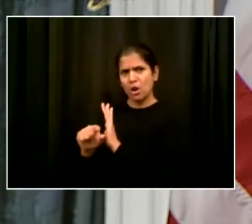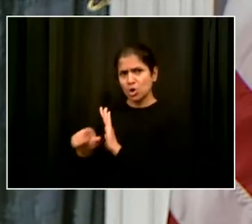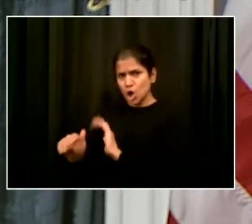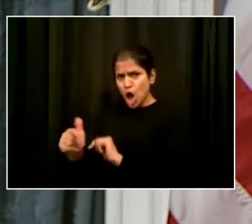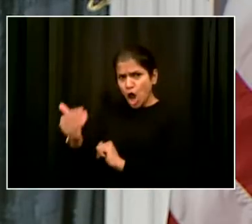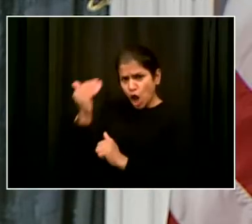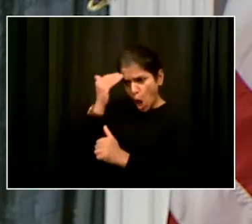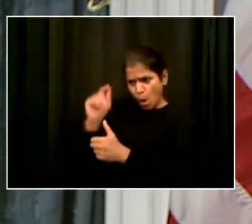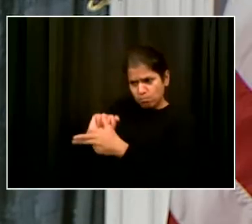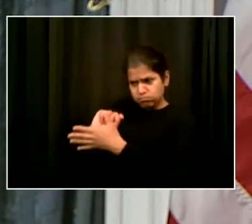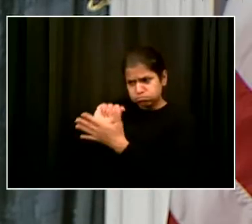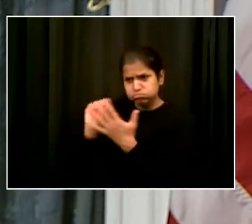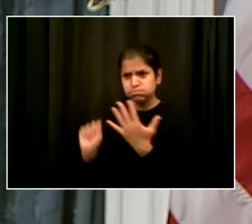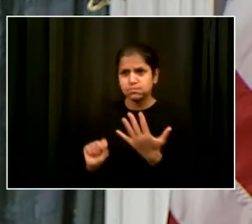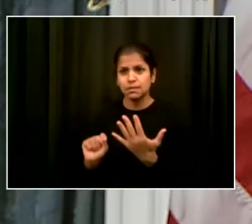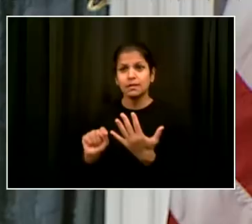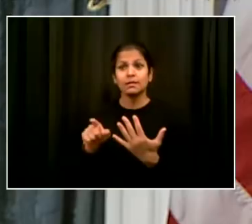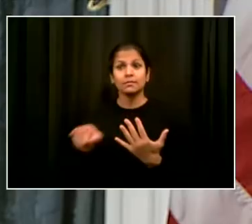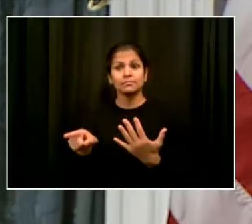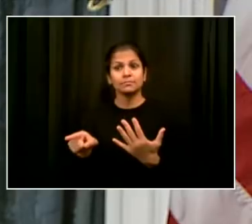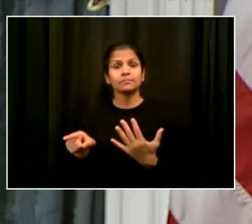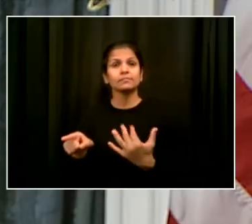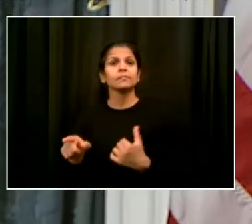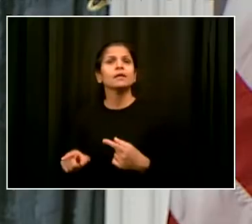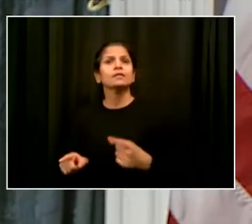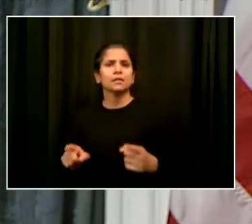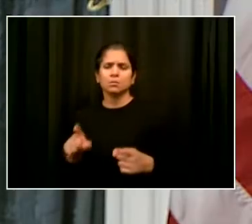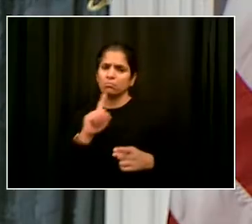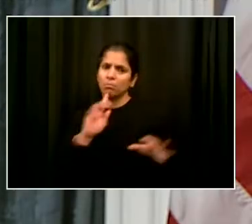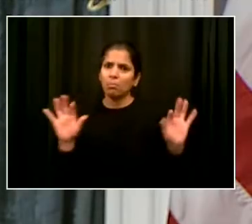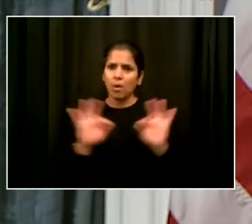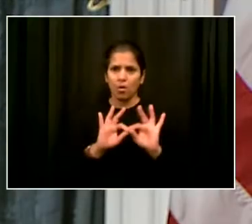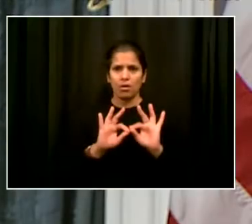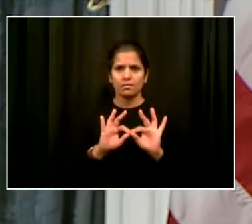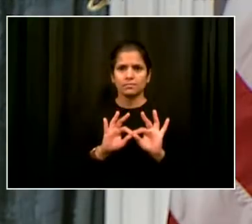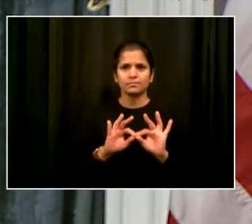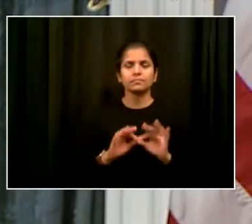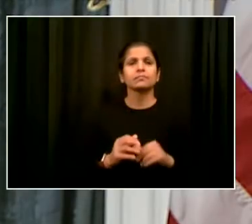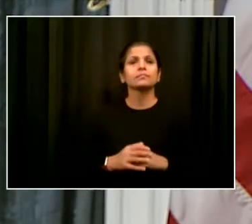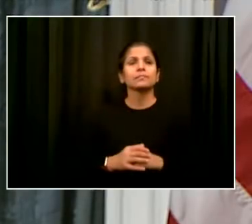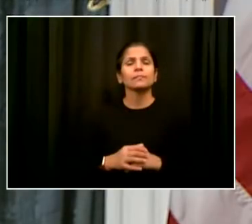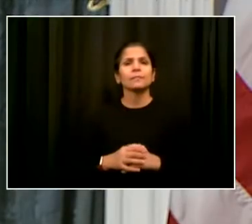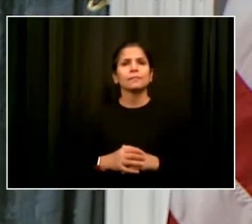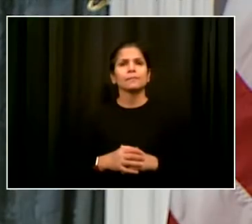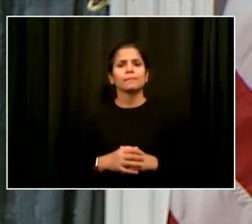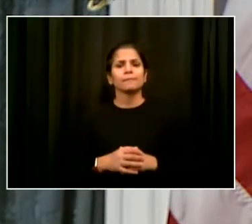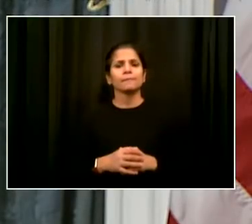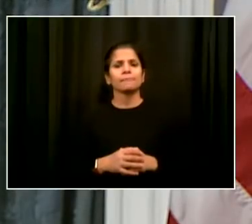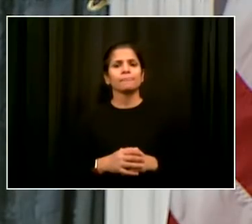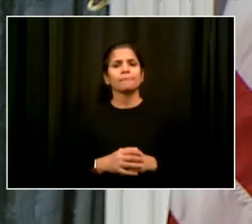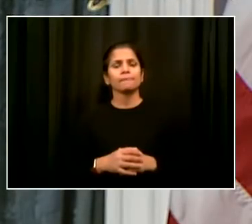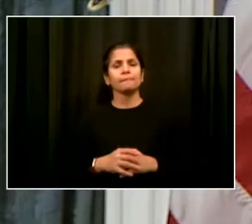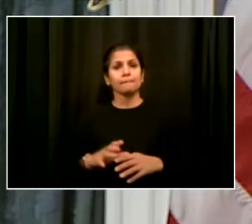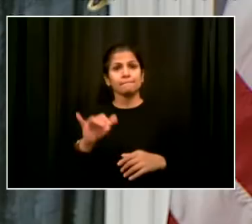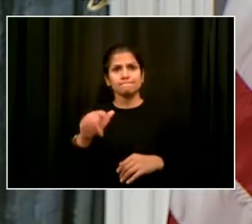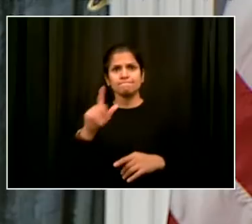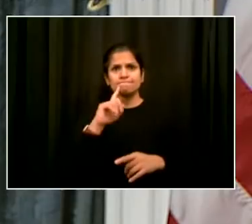WE NEED TO KNOW, , THIRD GRADE STUTUDENTS,S,F I